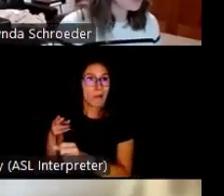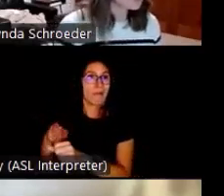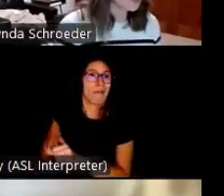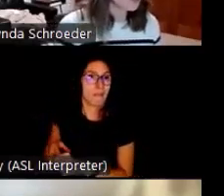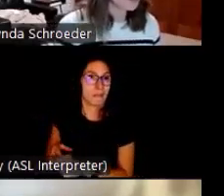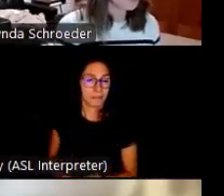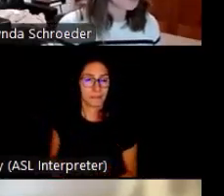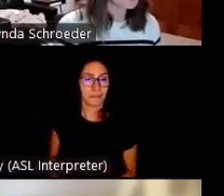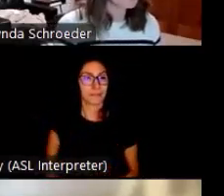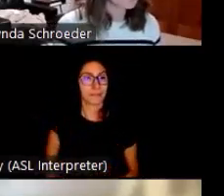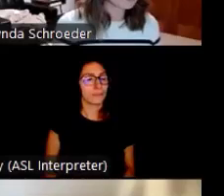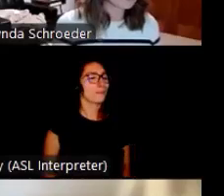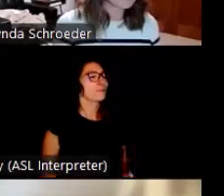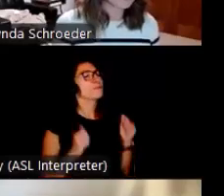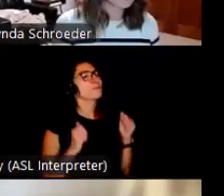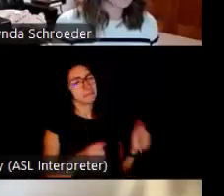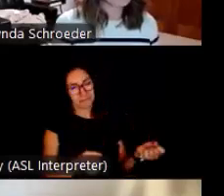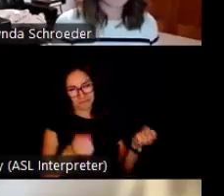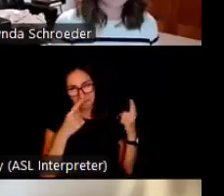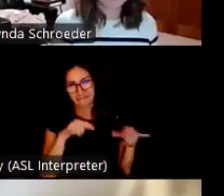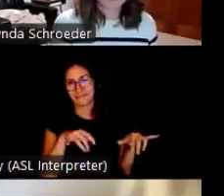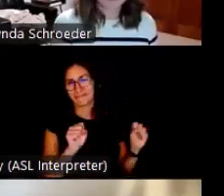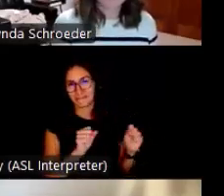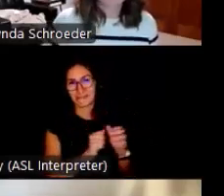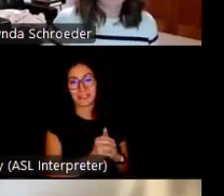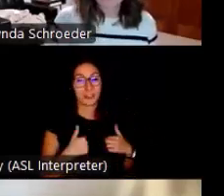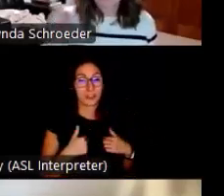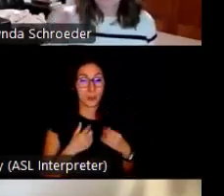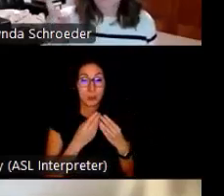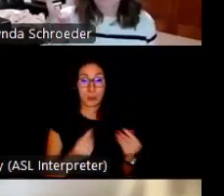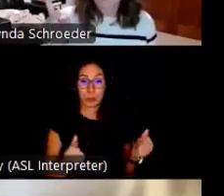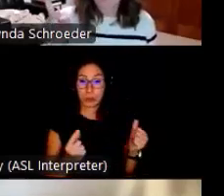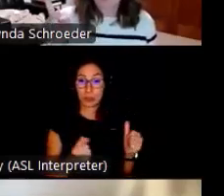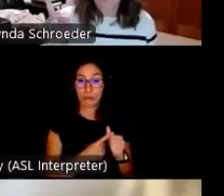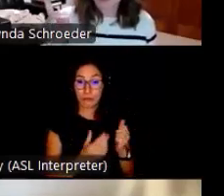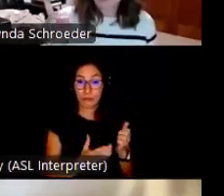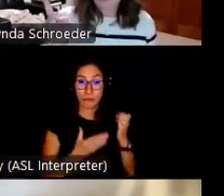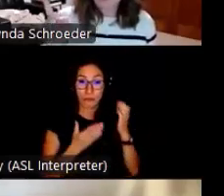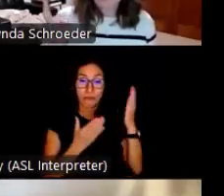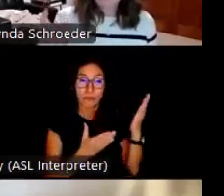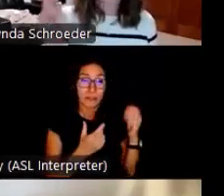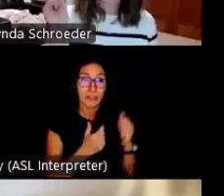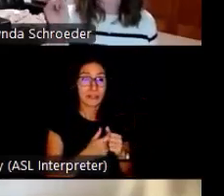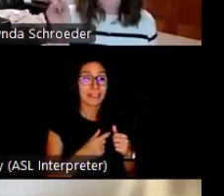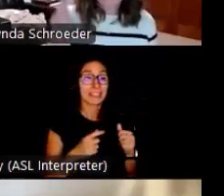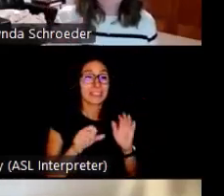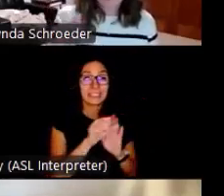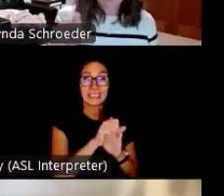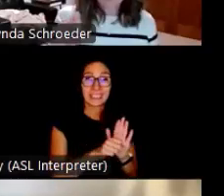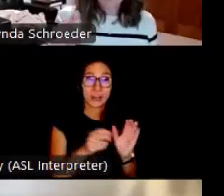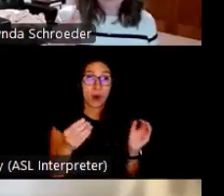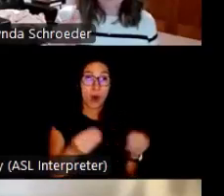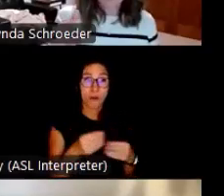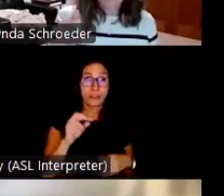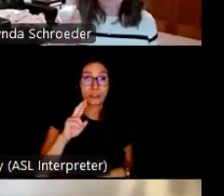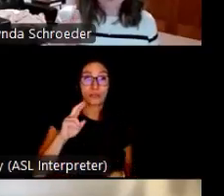So my solution first is find your state Office of Rural Health and find the National Rural Health